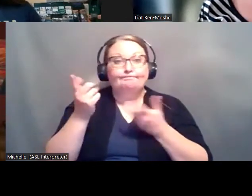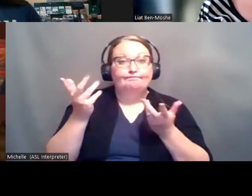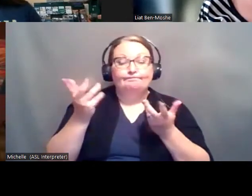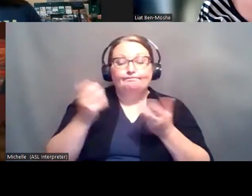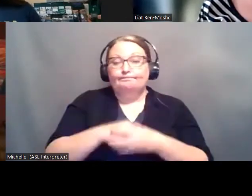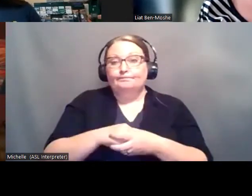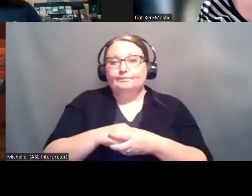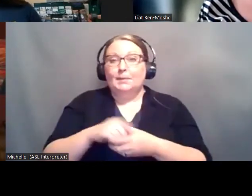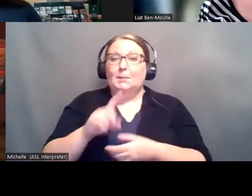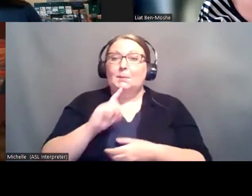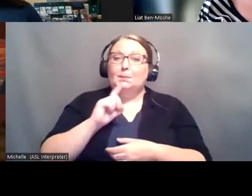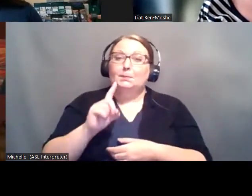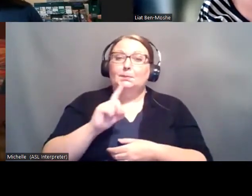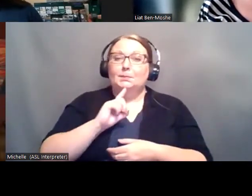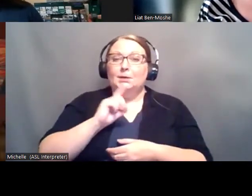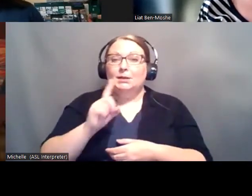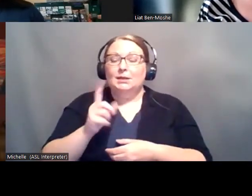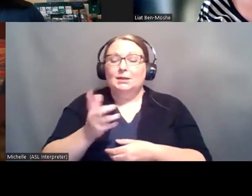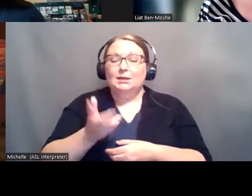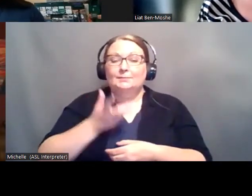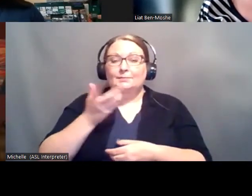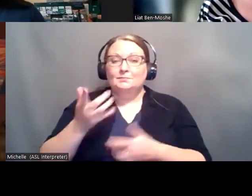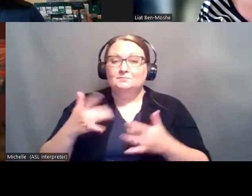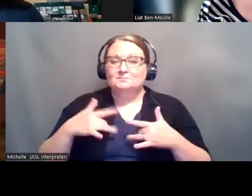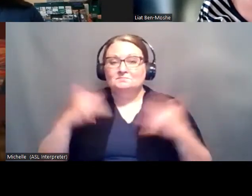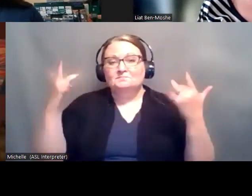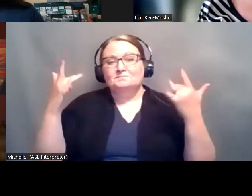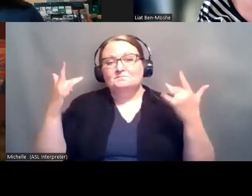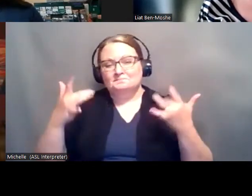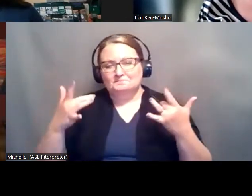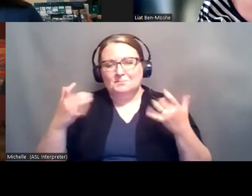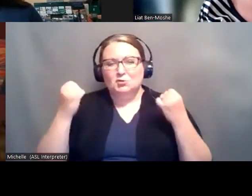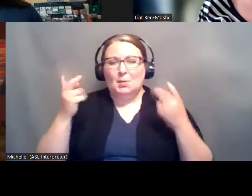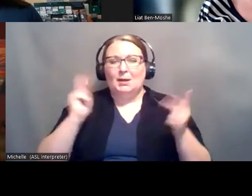really delighted that so many people are here